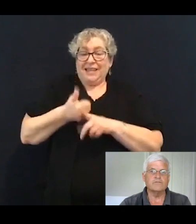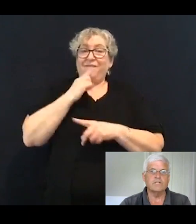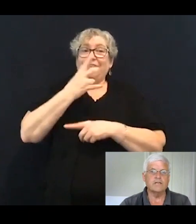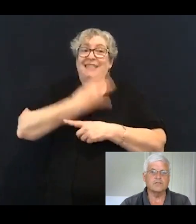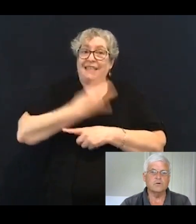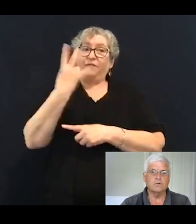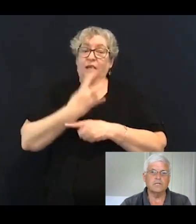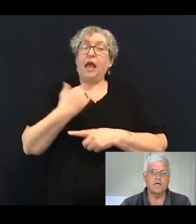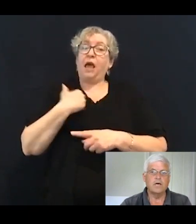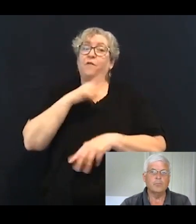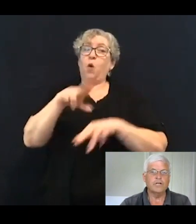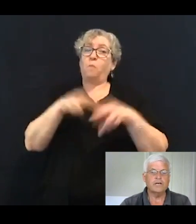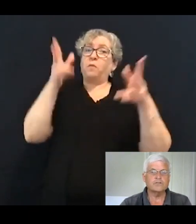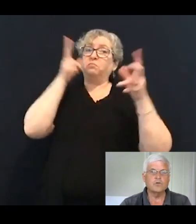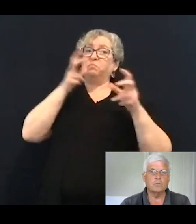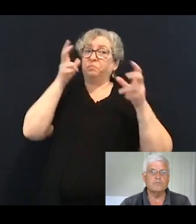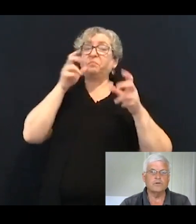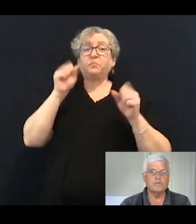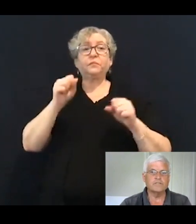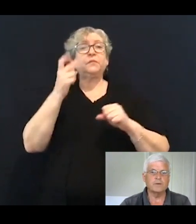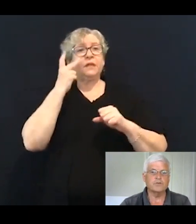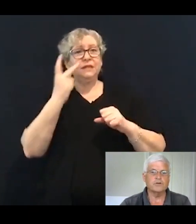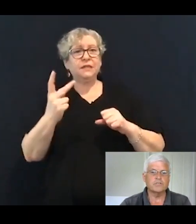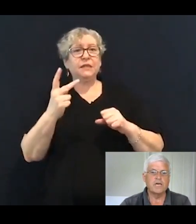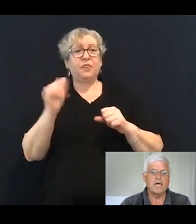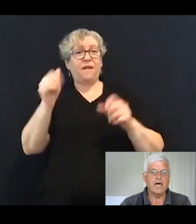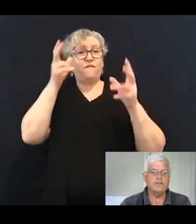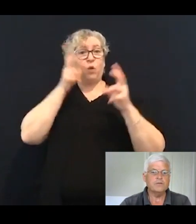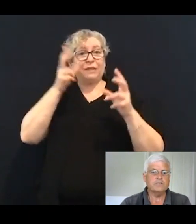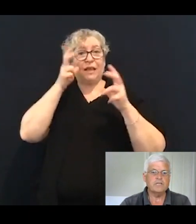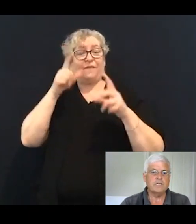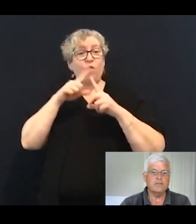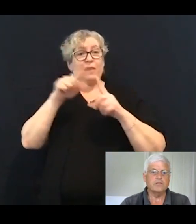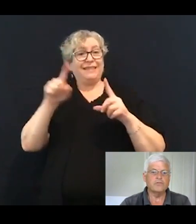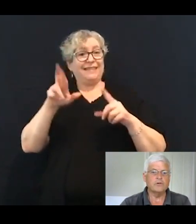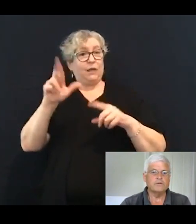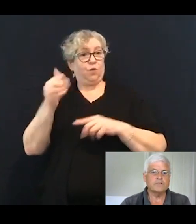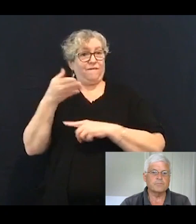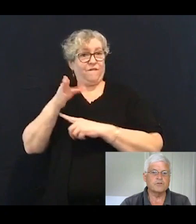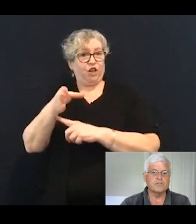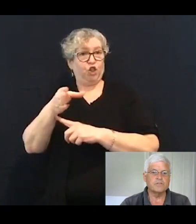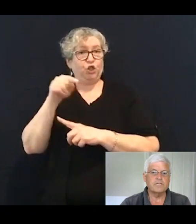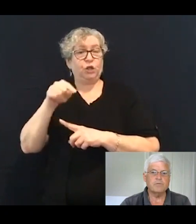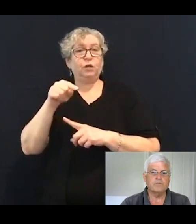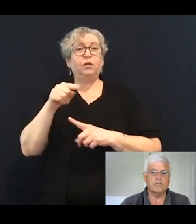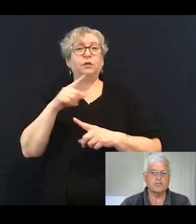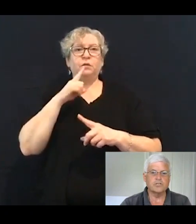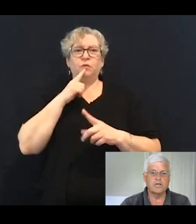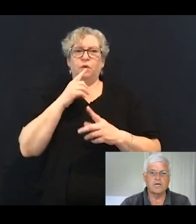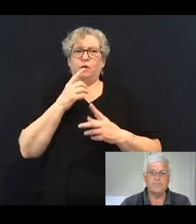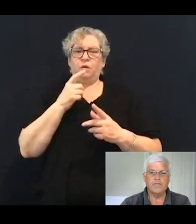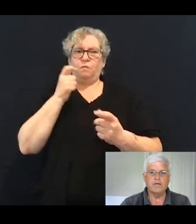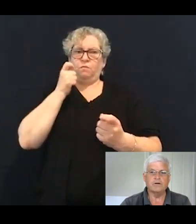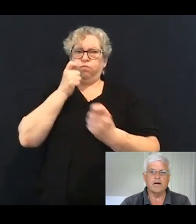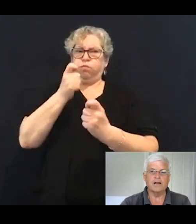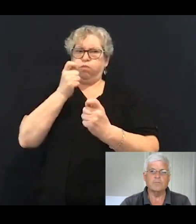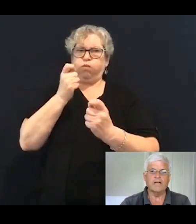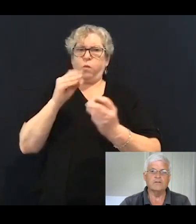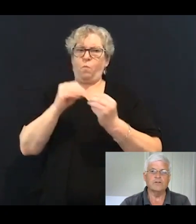But it has normal photoreceptors. And you can see that the photoreceptors in the zebrafish here at a higher magnification